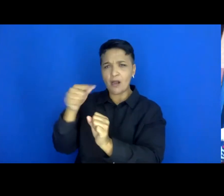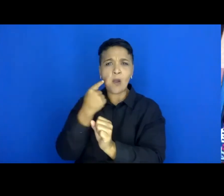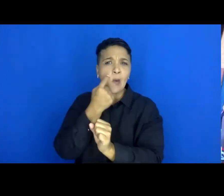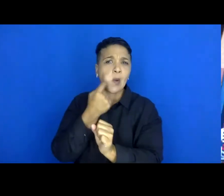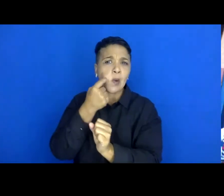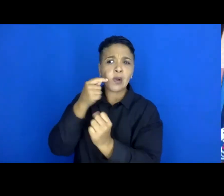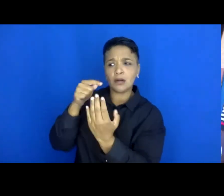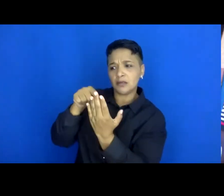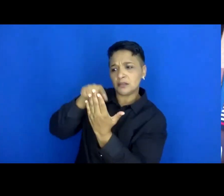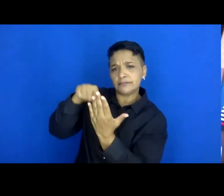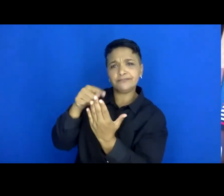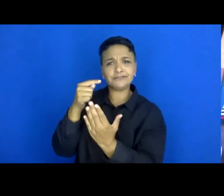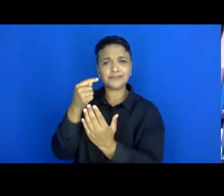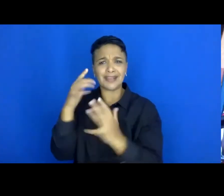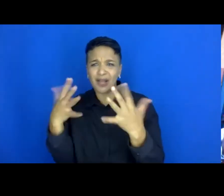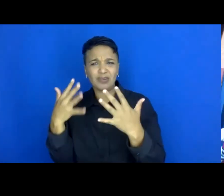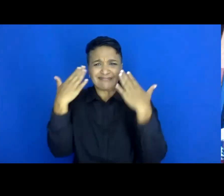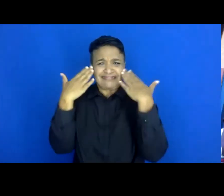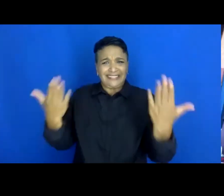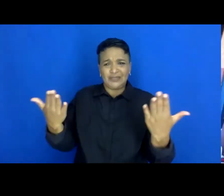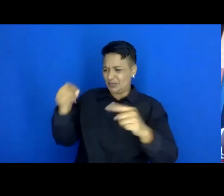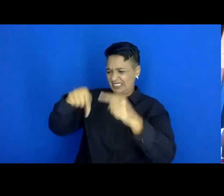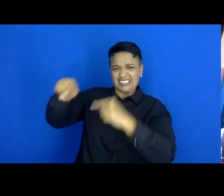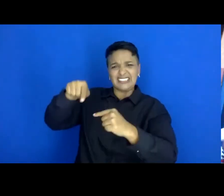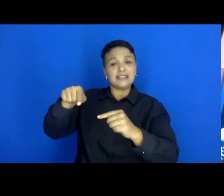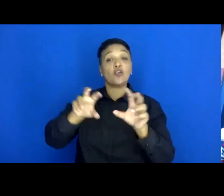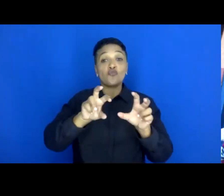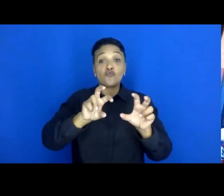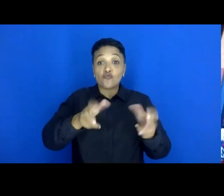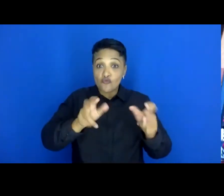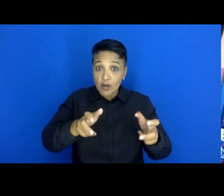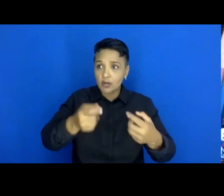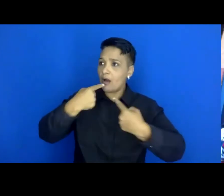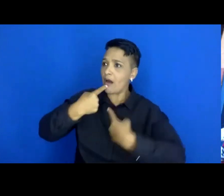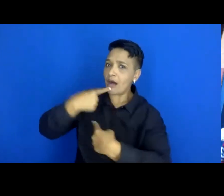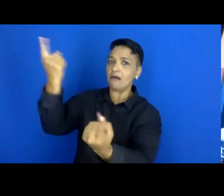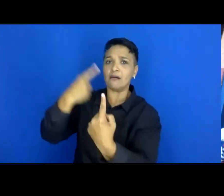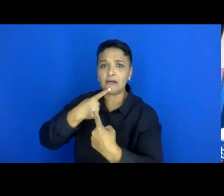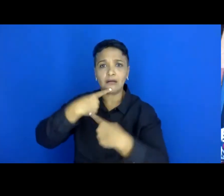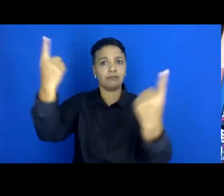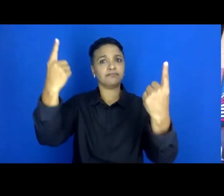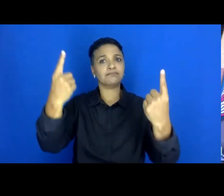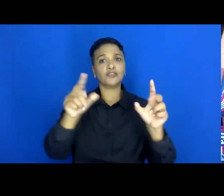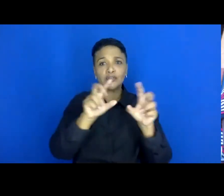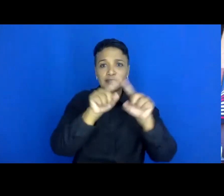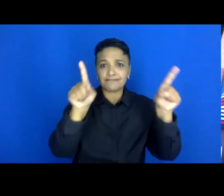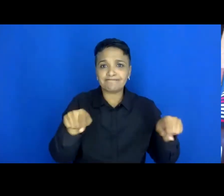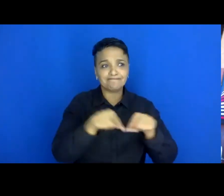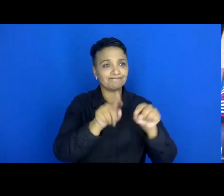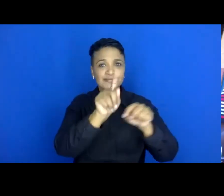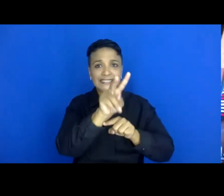so they kept on announcing on the radios on the tvs but it was difficult for us to get information